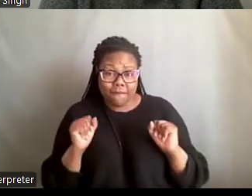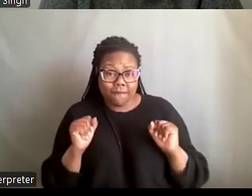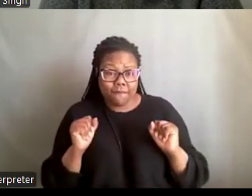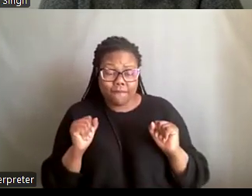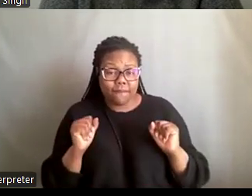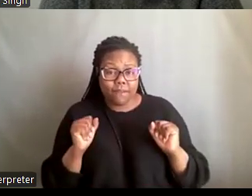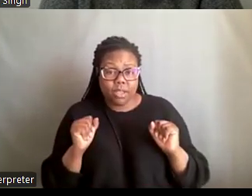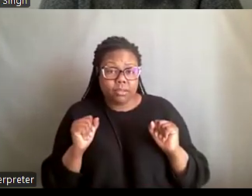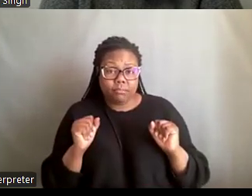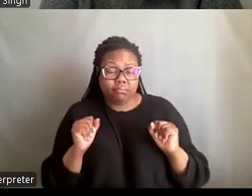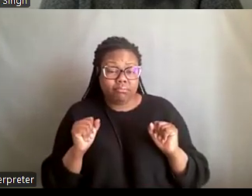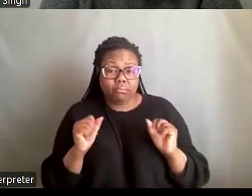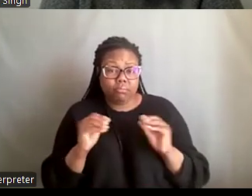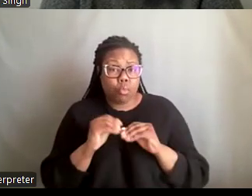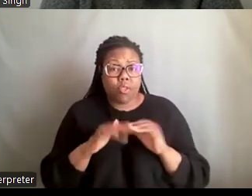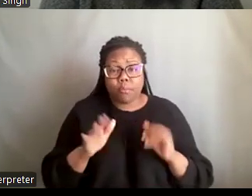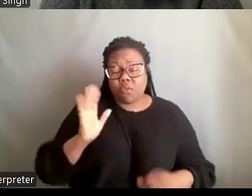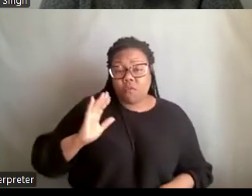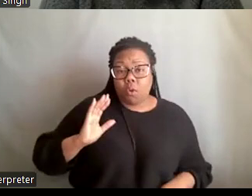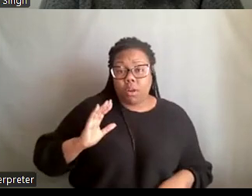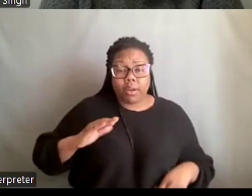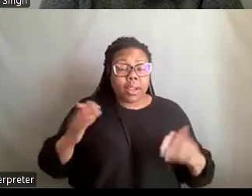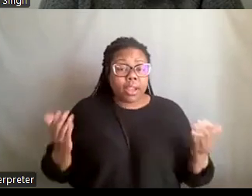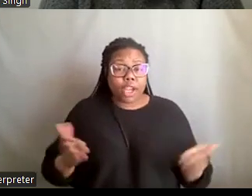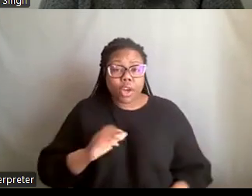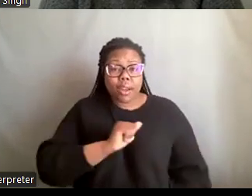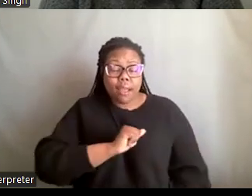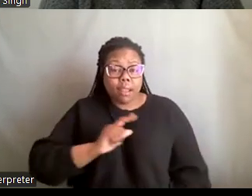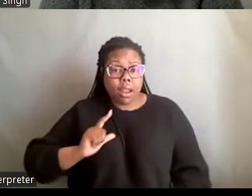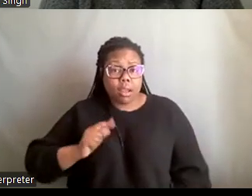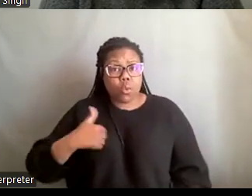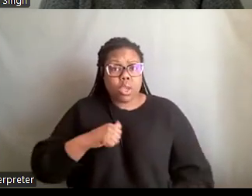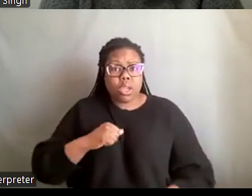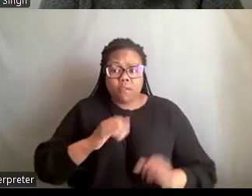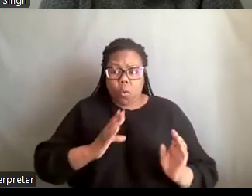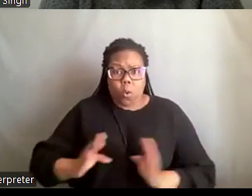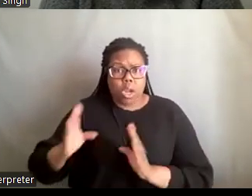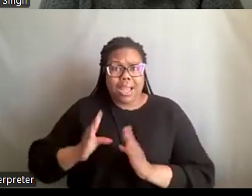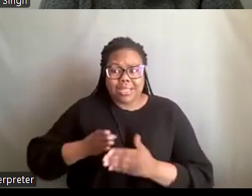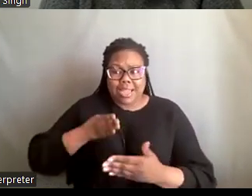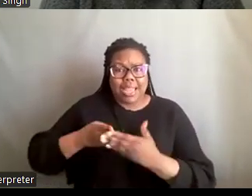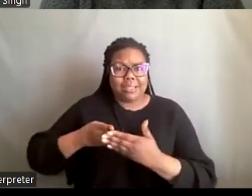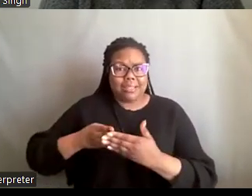organizers are not safe right now. Less safe than I think organizers have ever been.